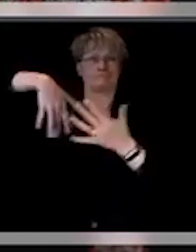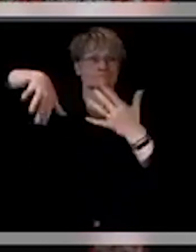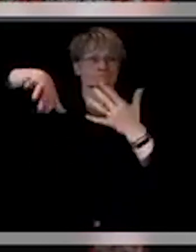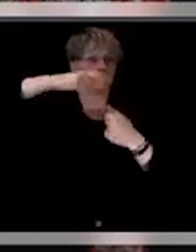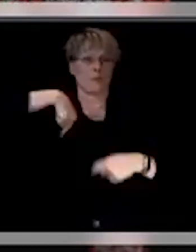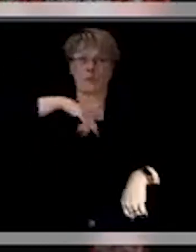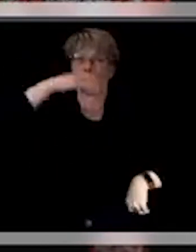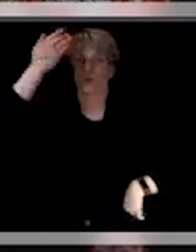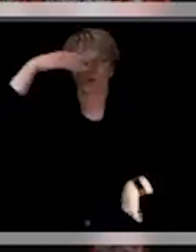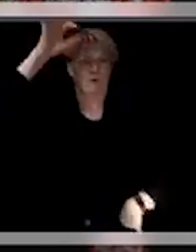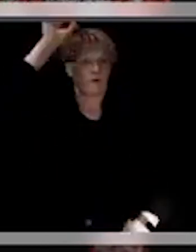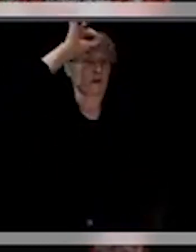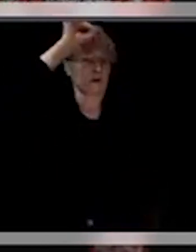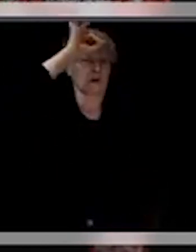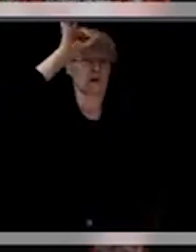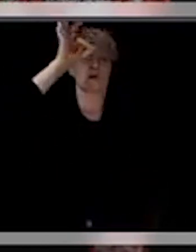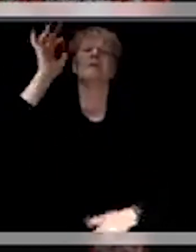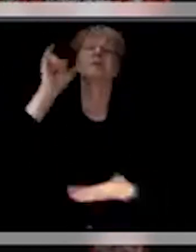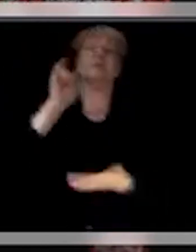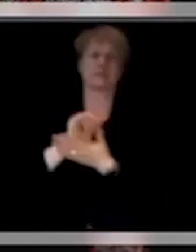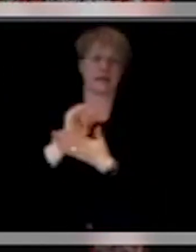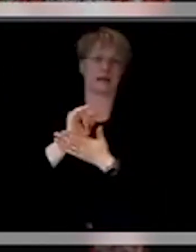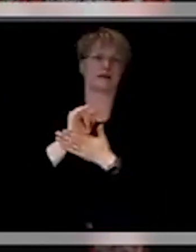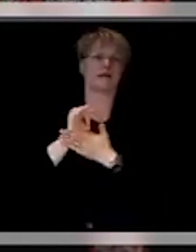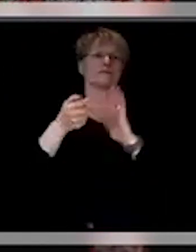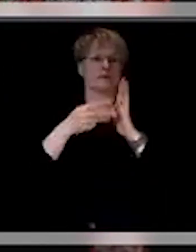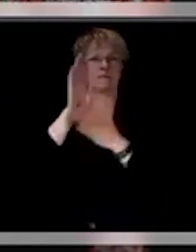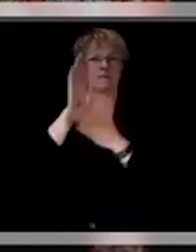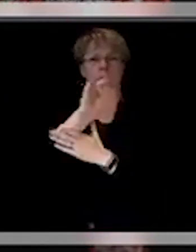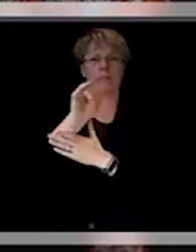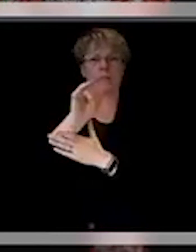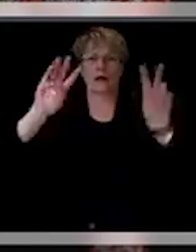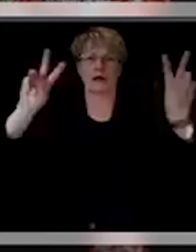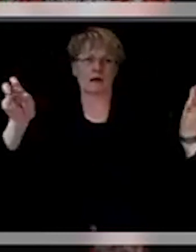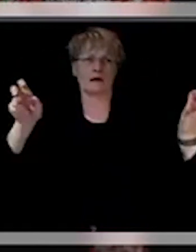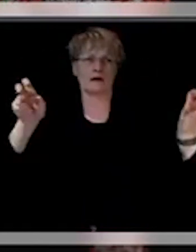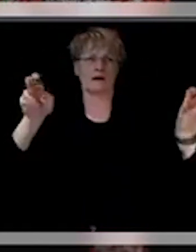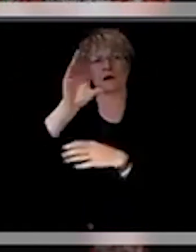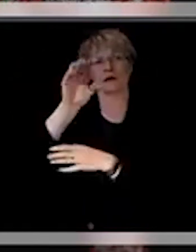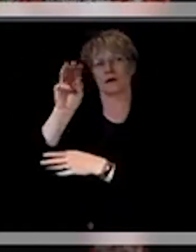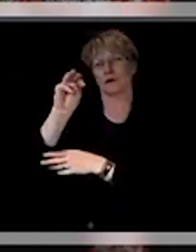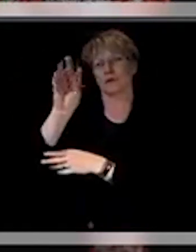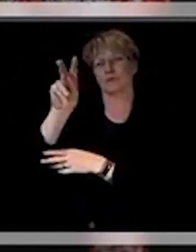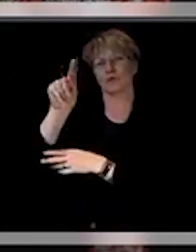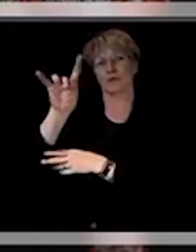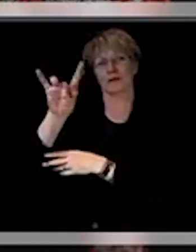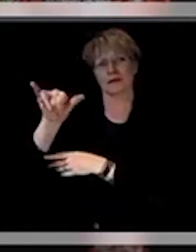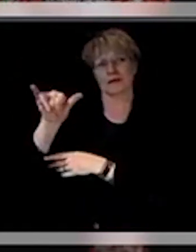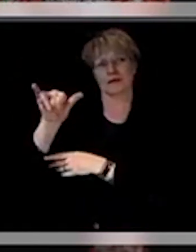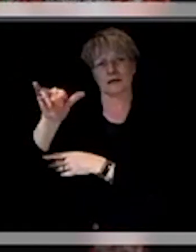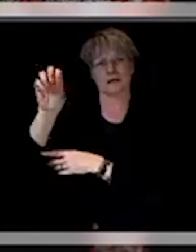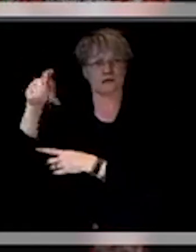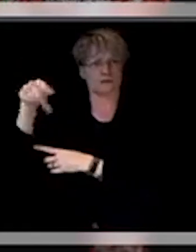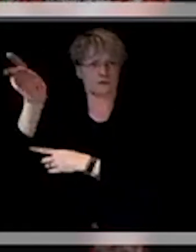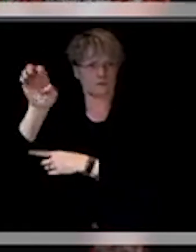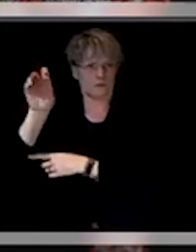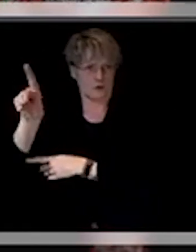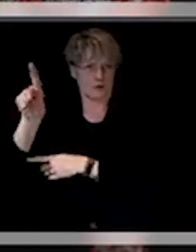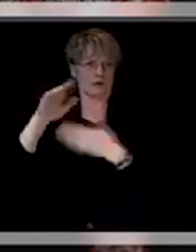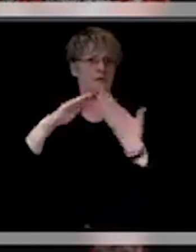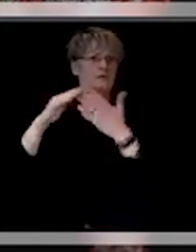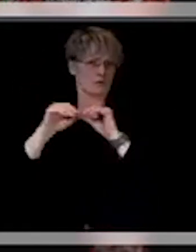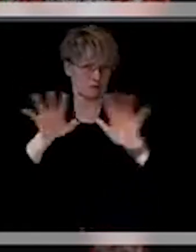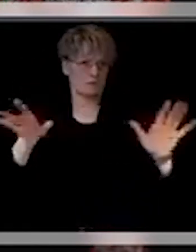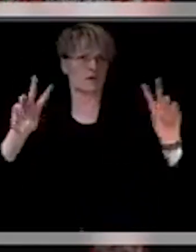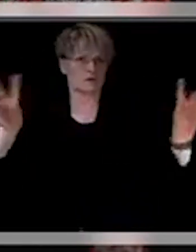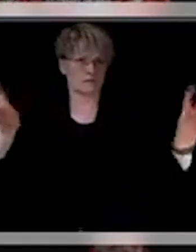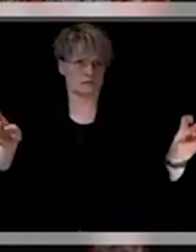community spread comes from. So, we do have a pandemic. We still have a health emergency.